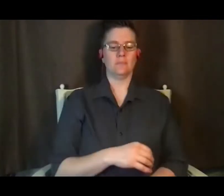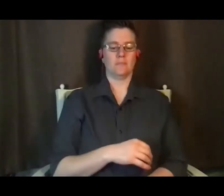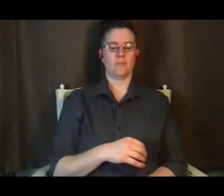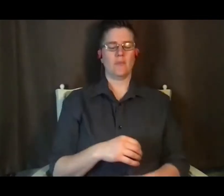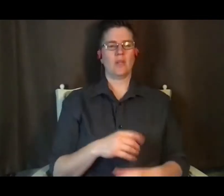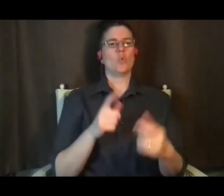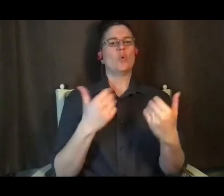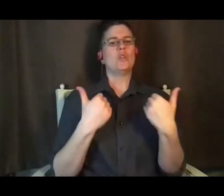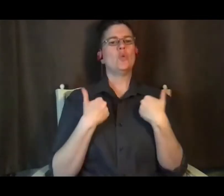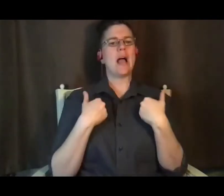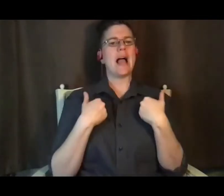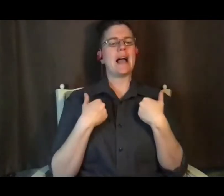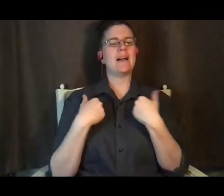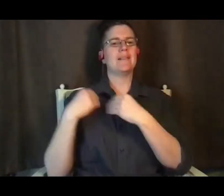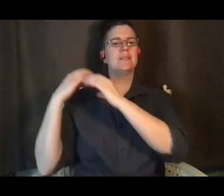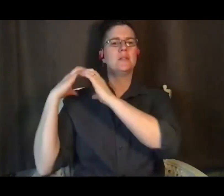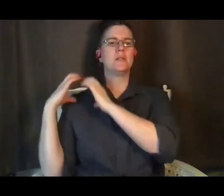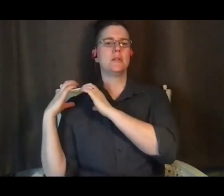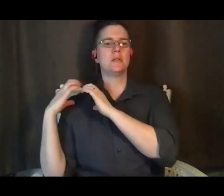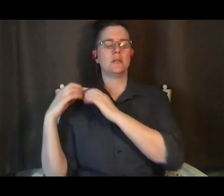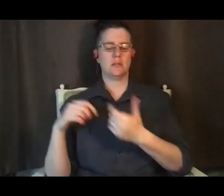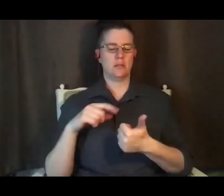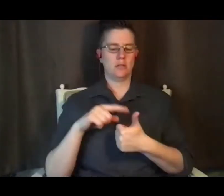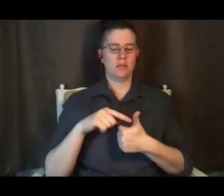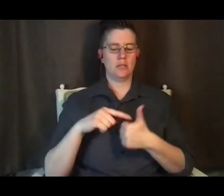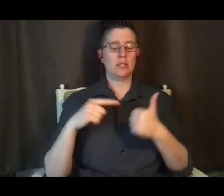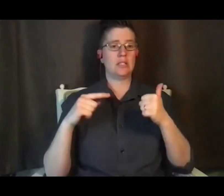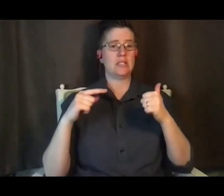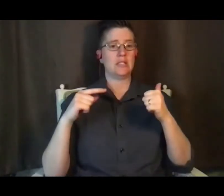have you brought with you your anger your rage your righteous indignation